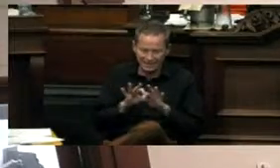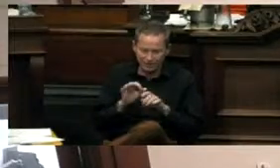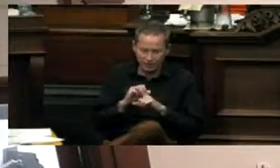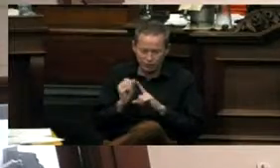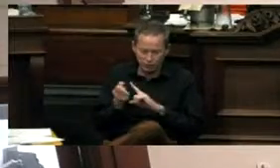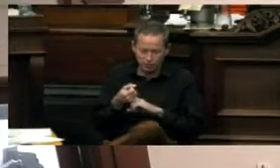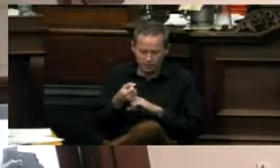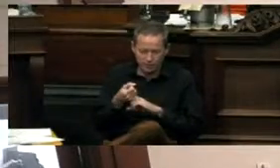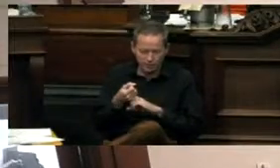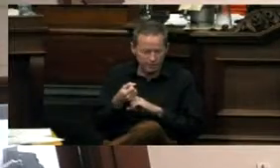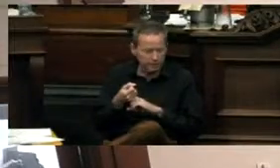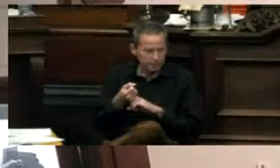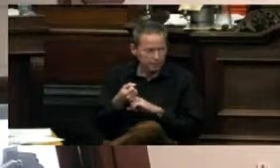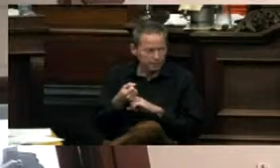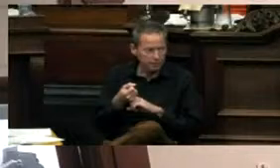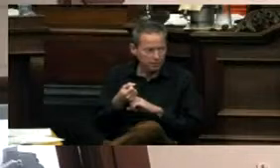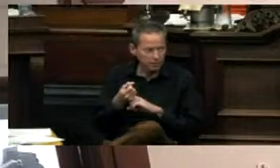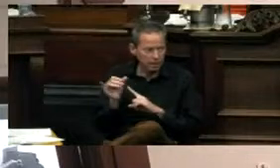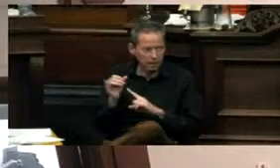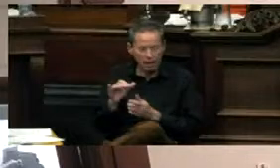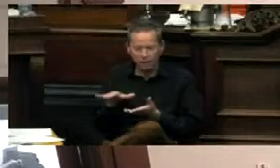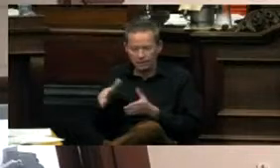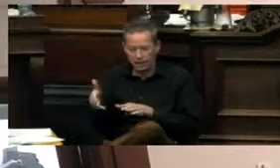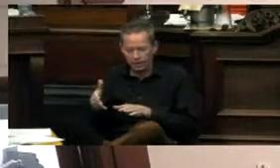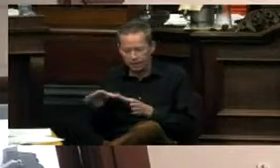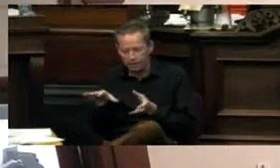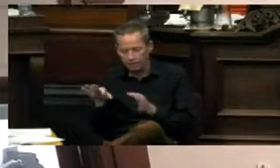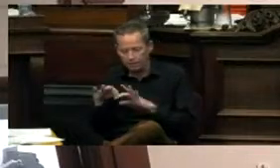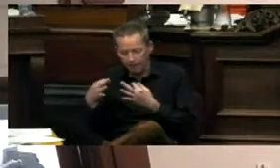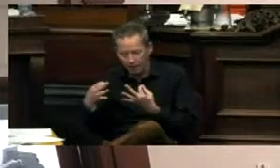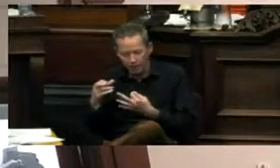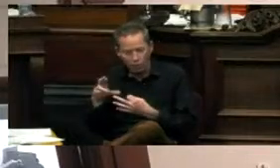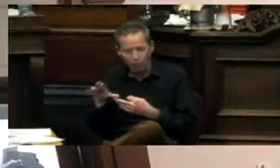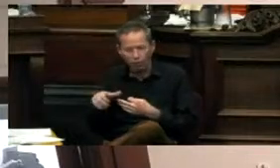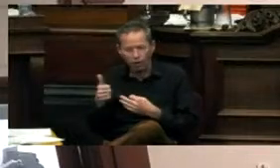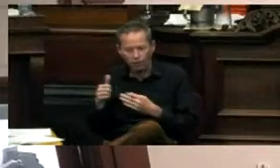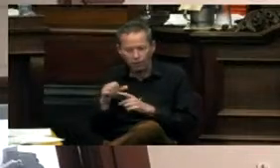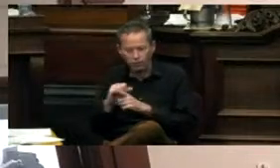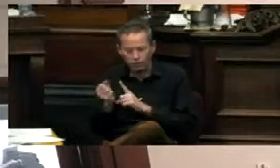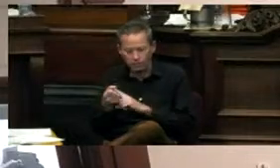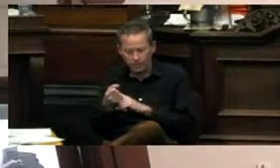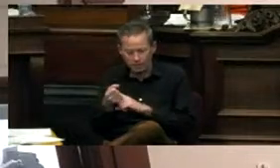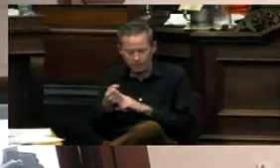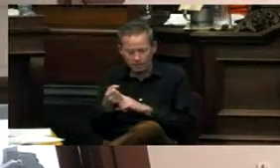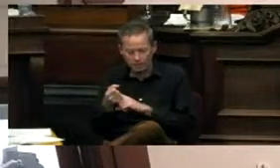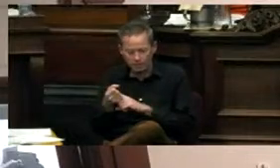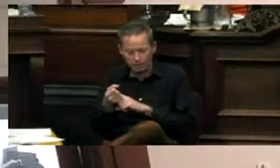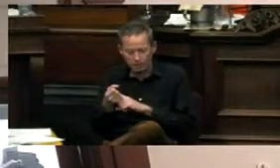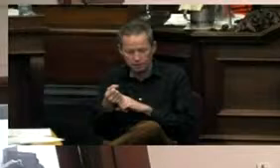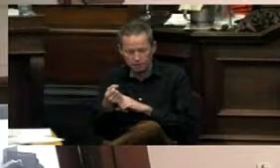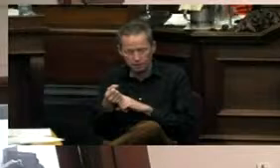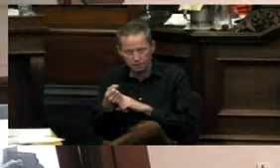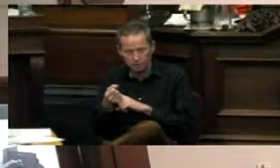certainly if there was a significant circumstance, such